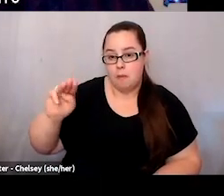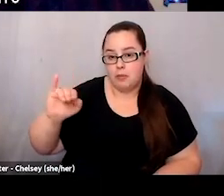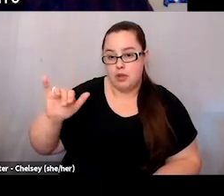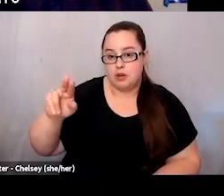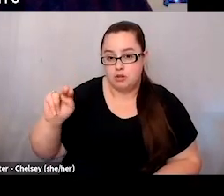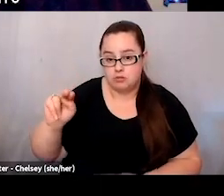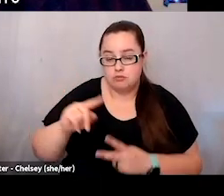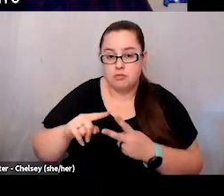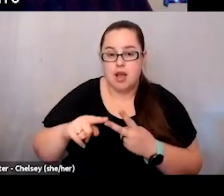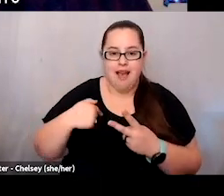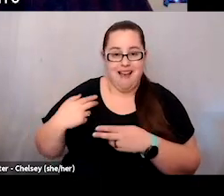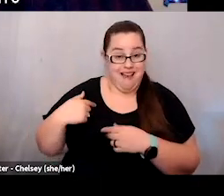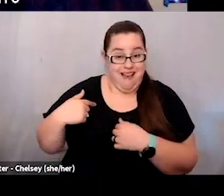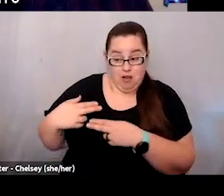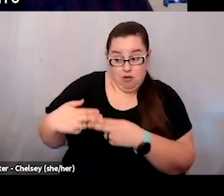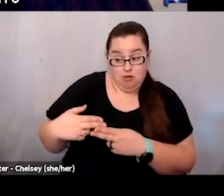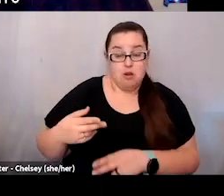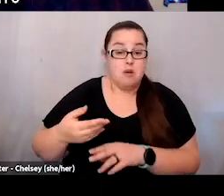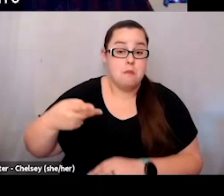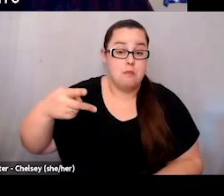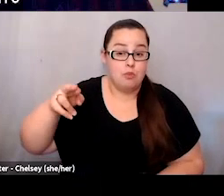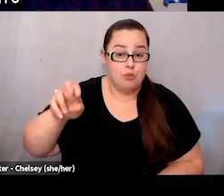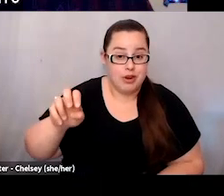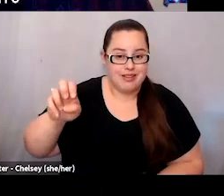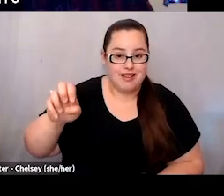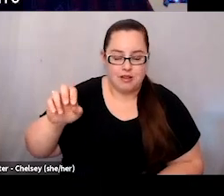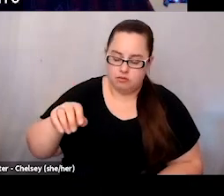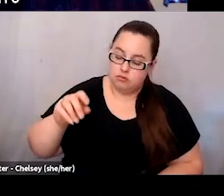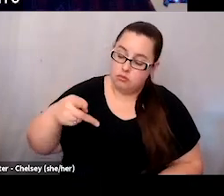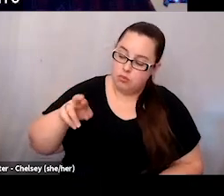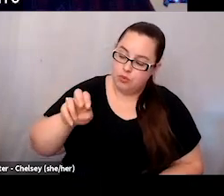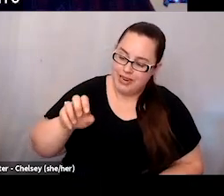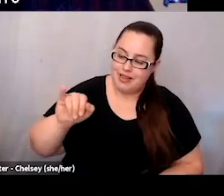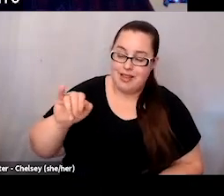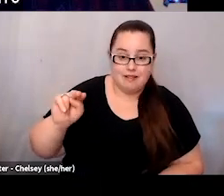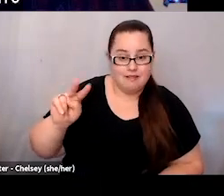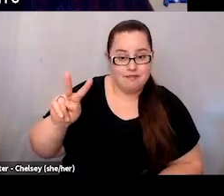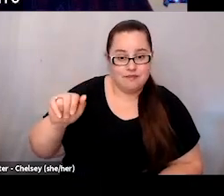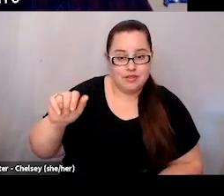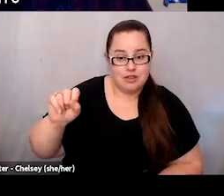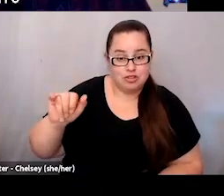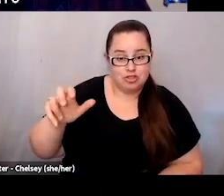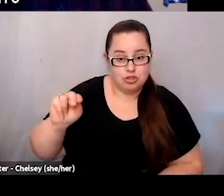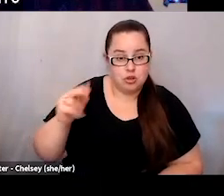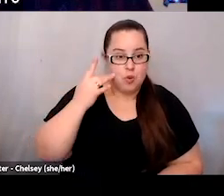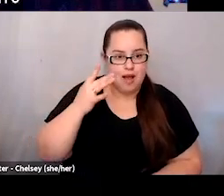invasion. because really what happened after 1492 was an invasion. And I'll kind of get to